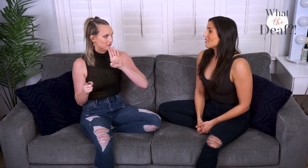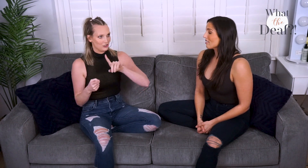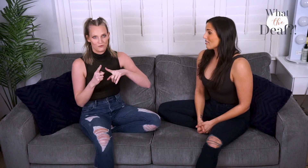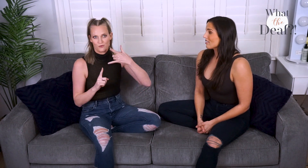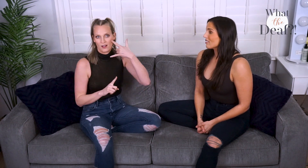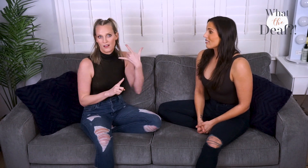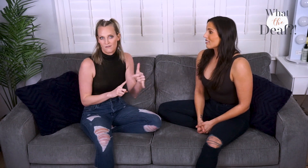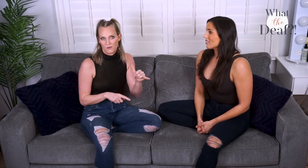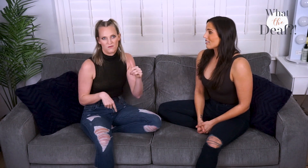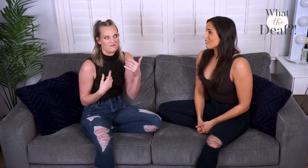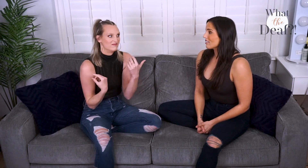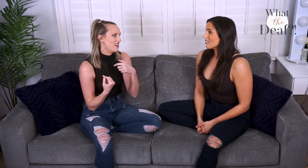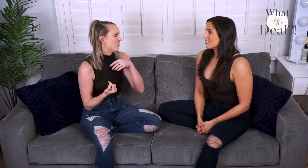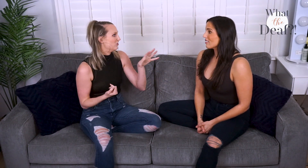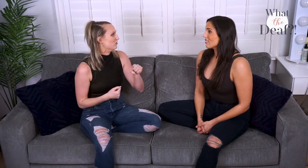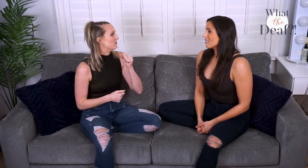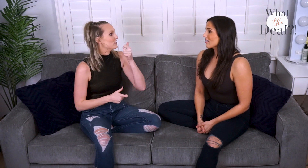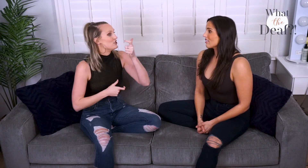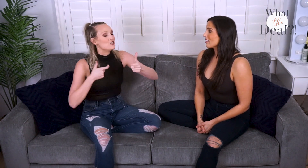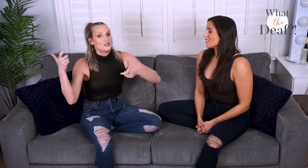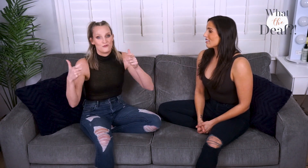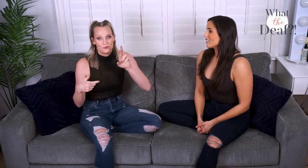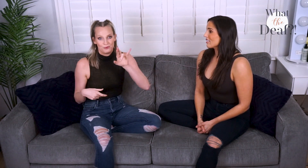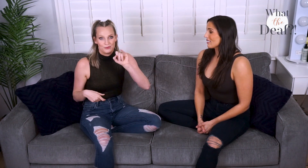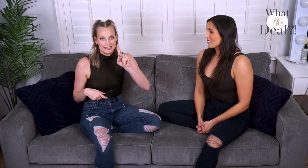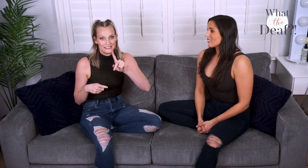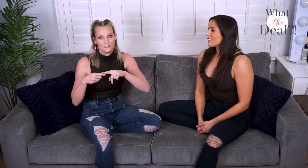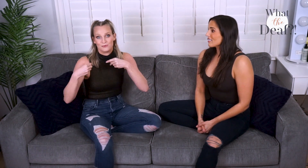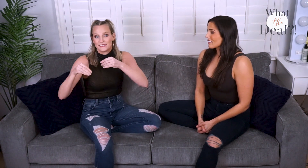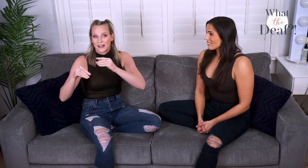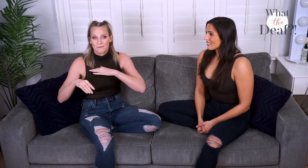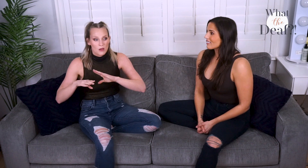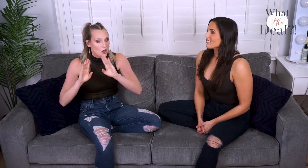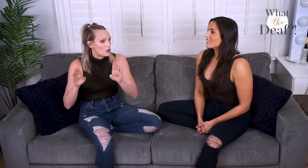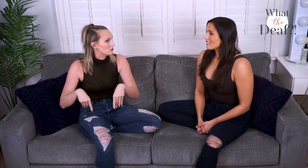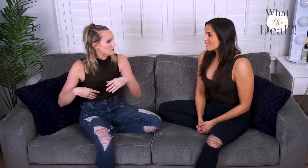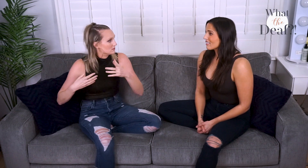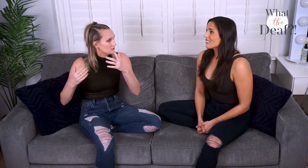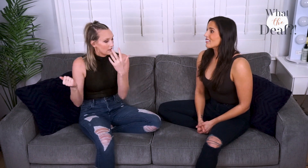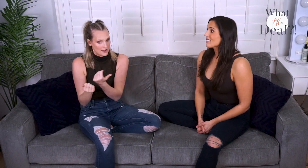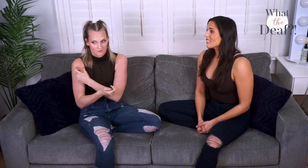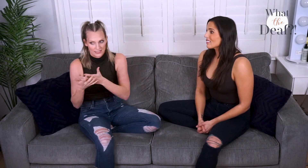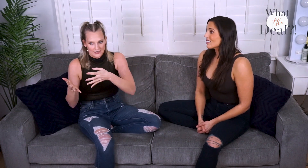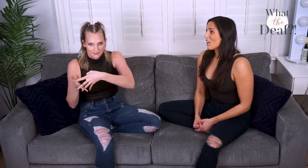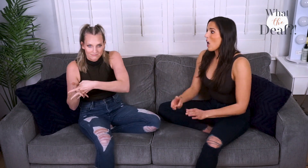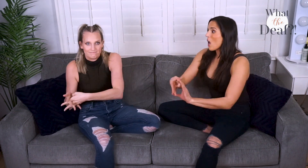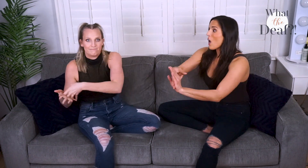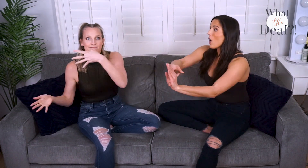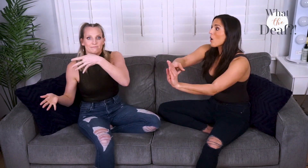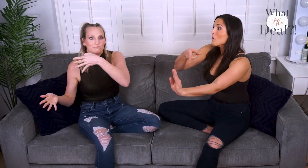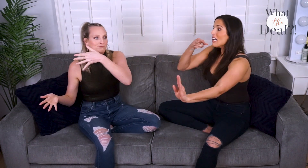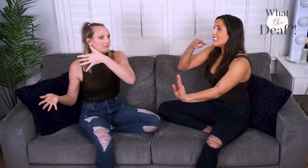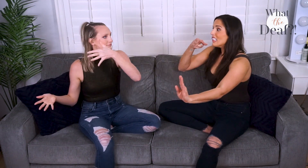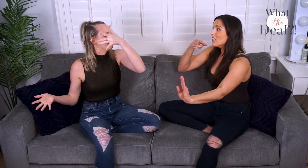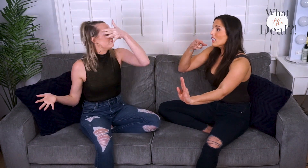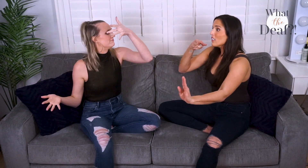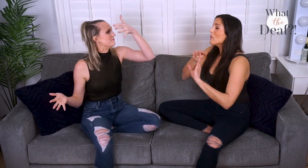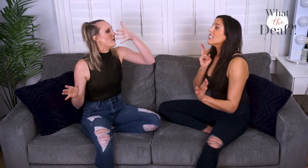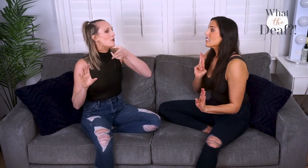to move to California from Nebraska, I took a huge risk by selling my house, everything. Quit,